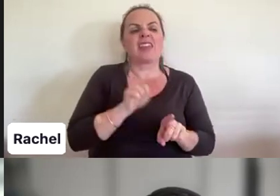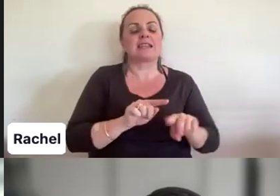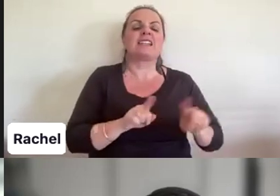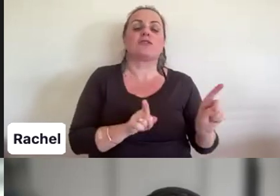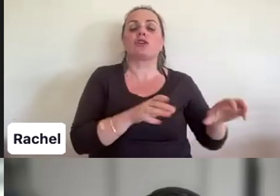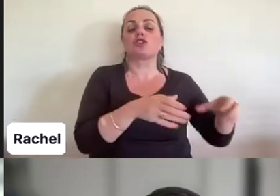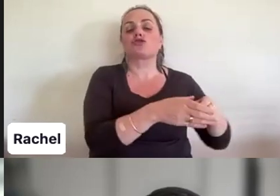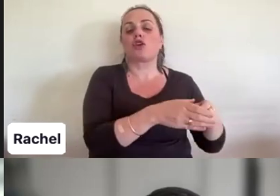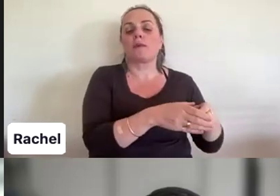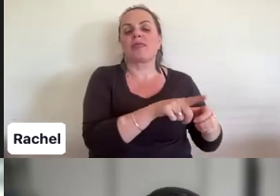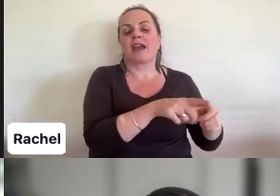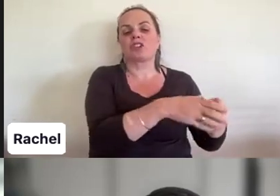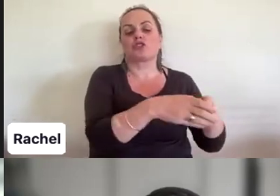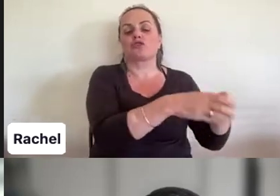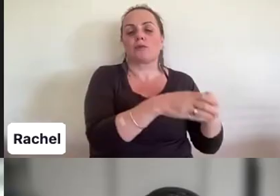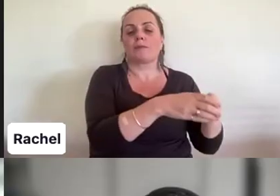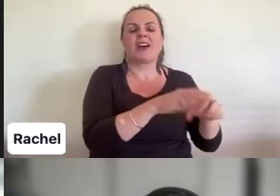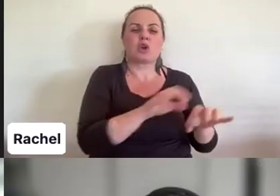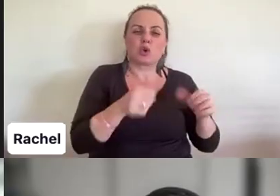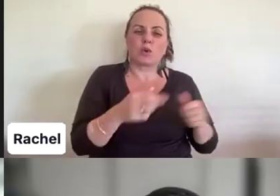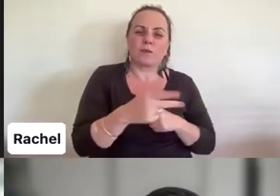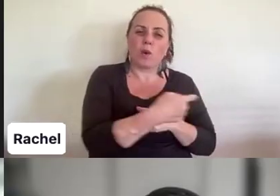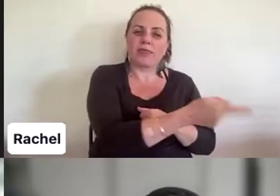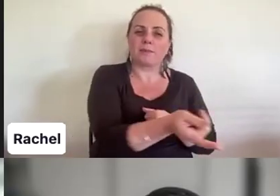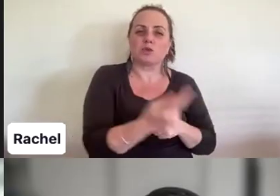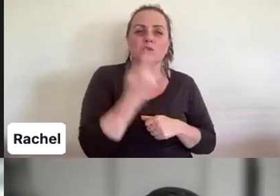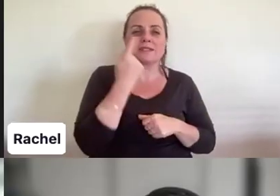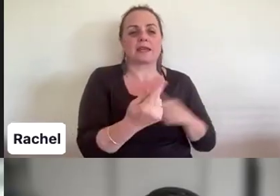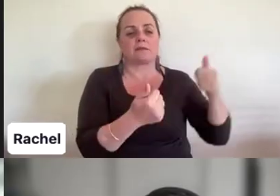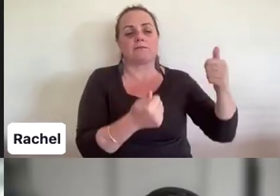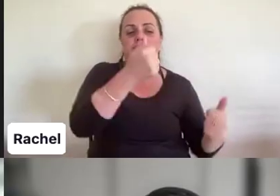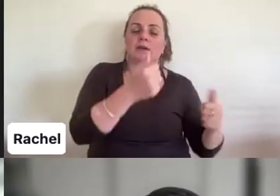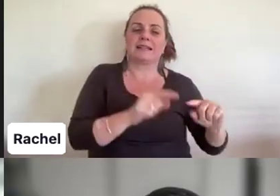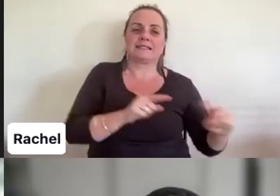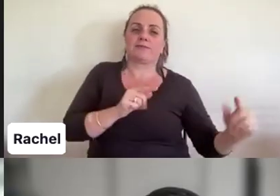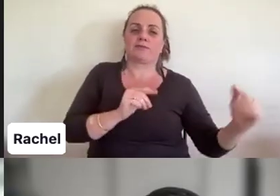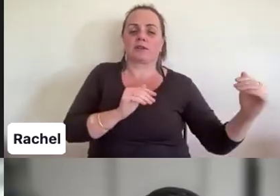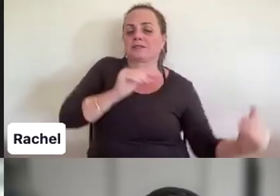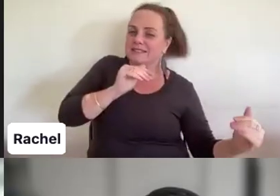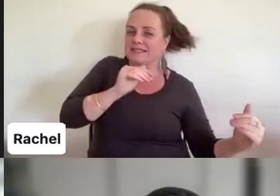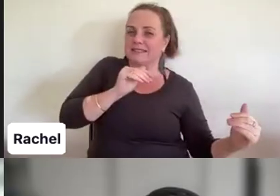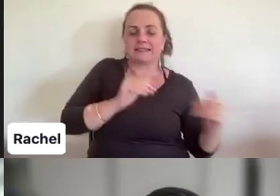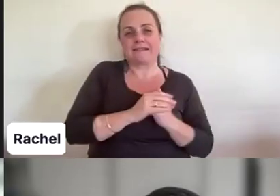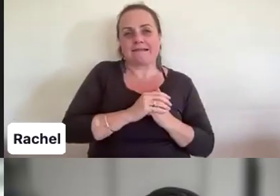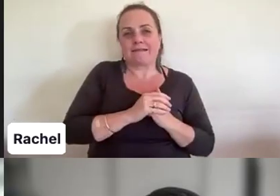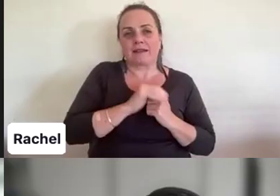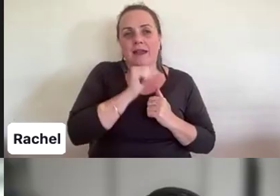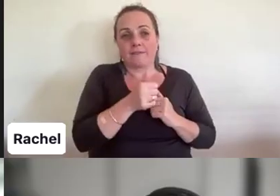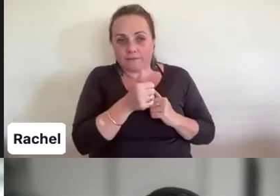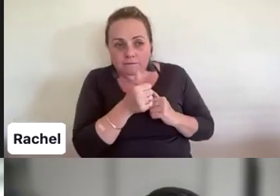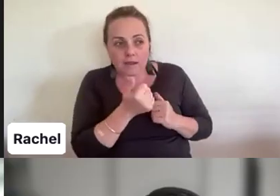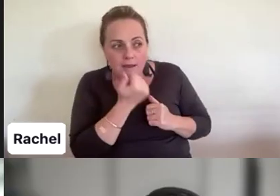ultimately not good for those MPs. So it's something that we can have a think about, but